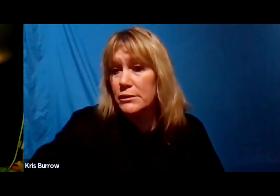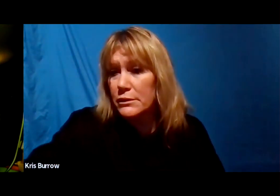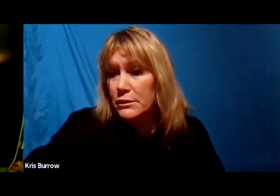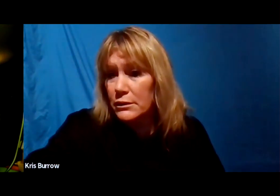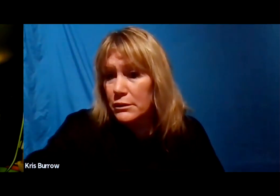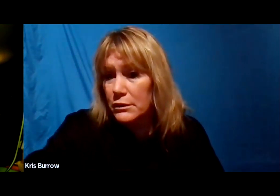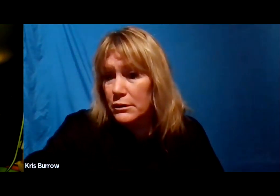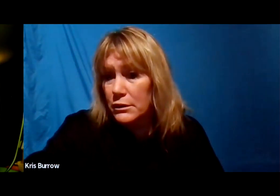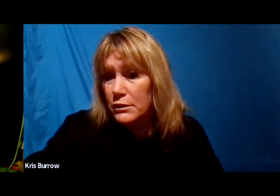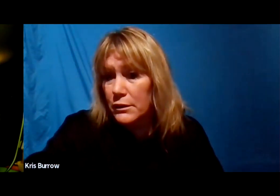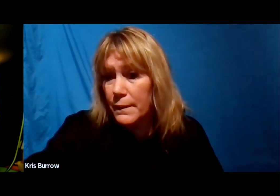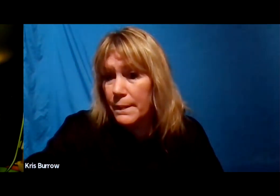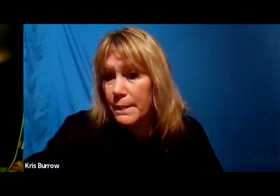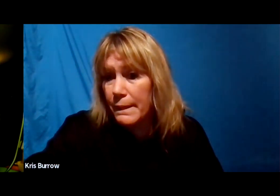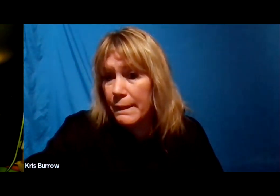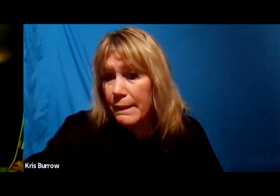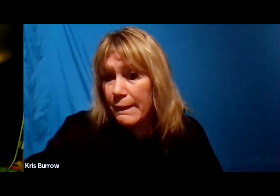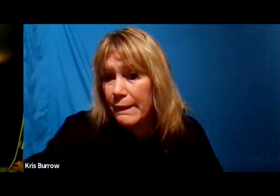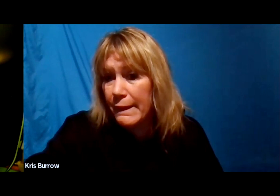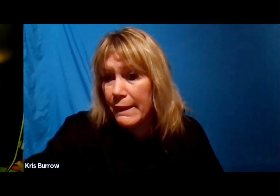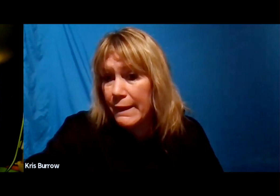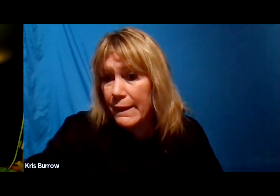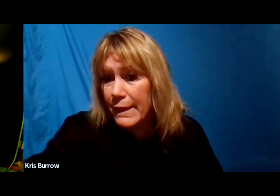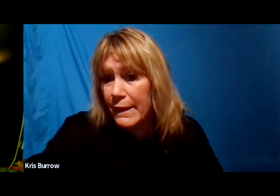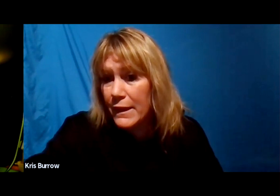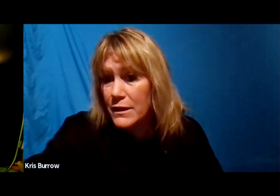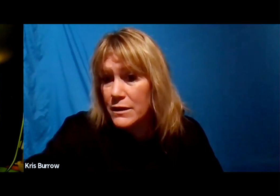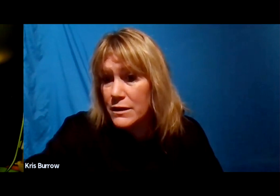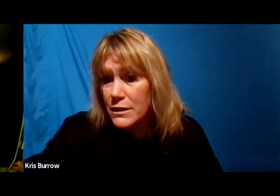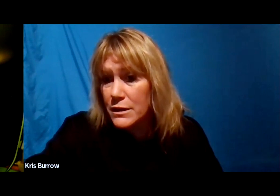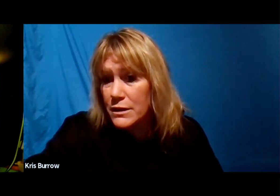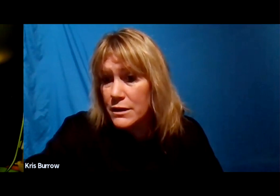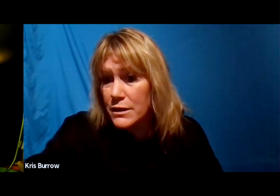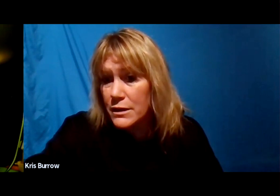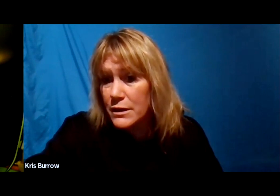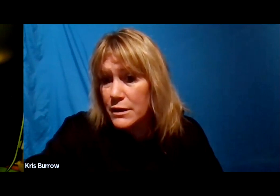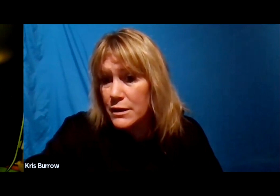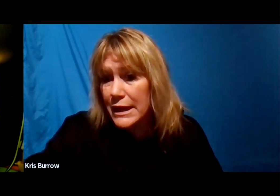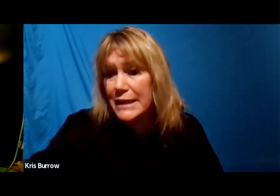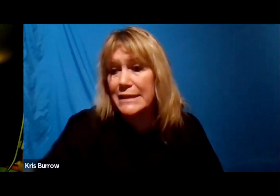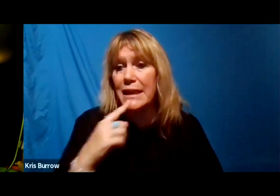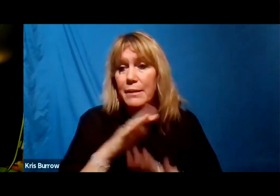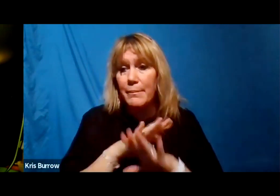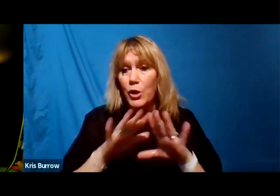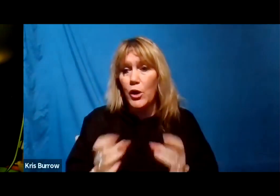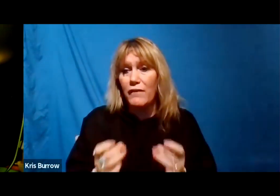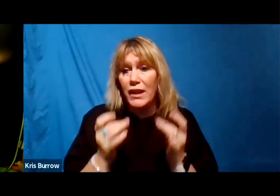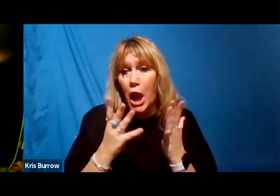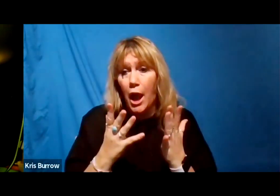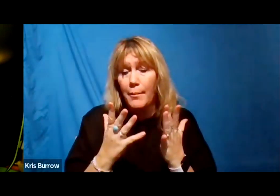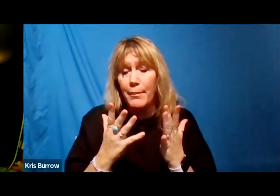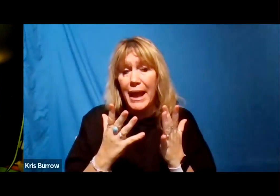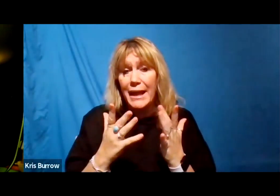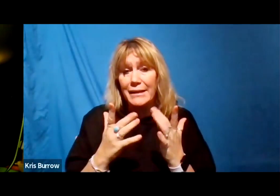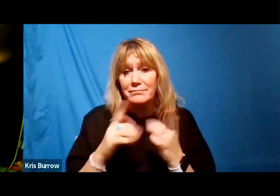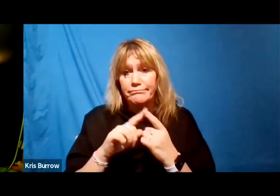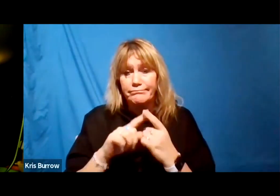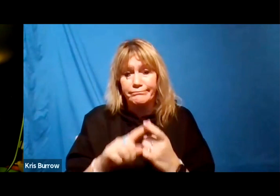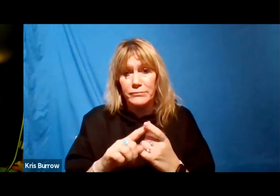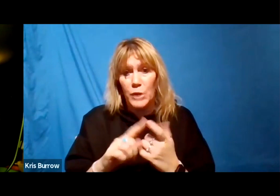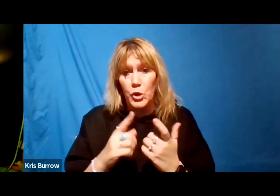get Zarir, to describe himself, no headdress.